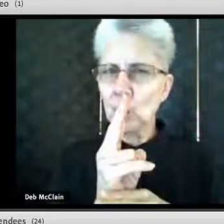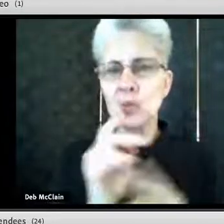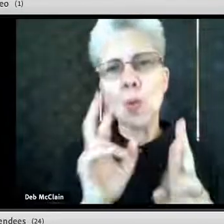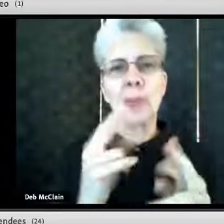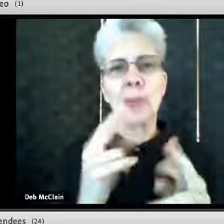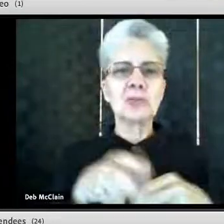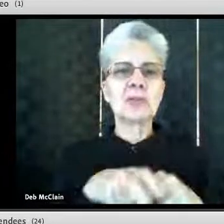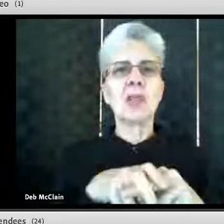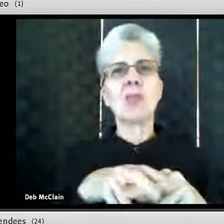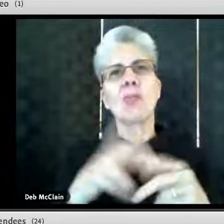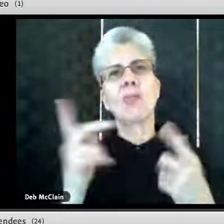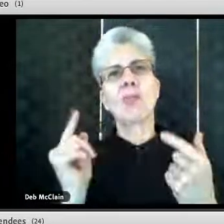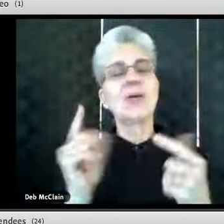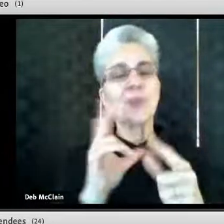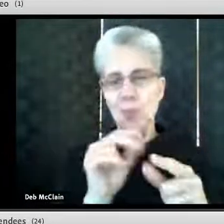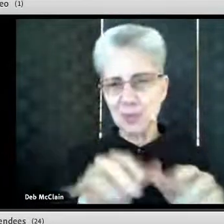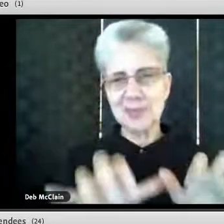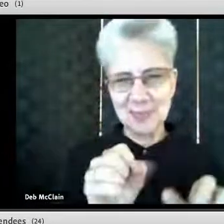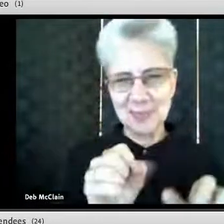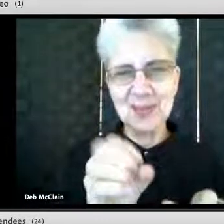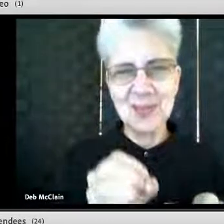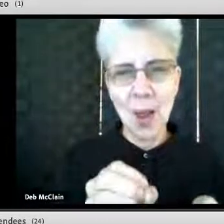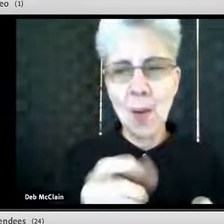You're going to be typing. So Heather is saying connect.